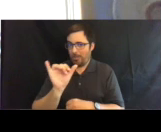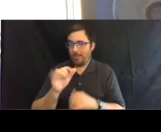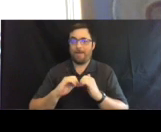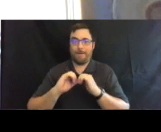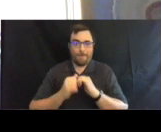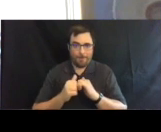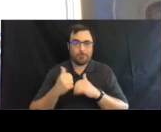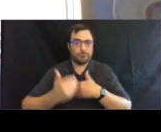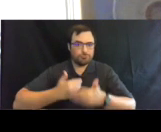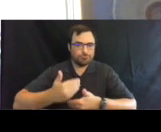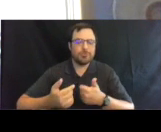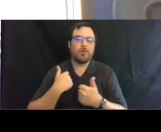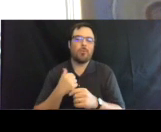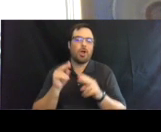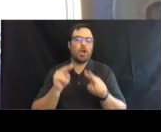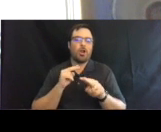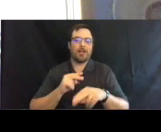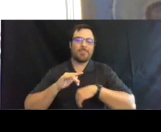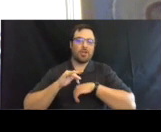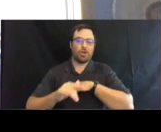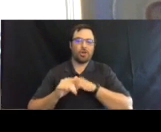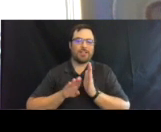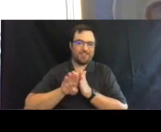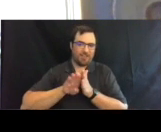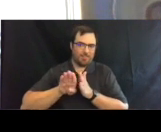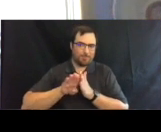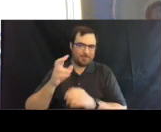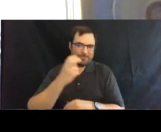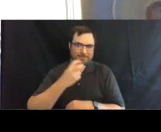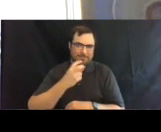the earlier developing speech sounds and maybe some of the super segmental